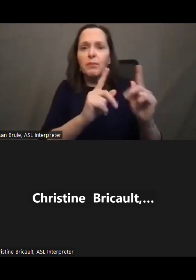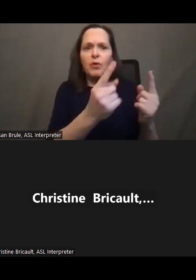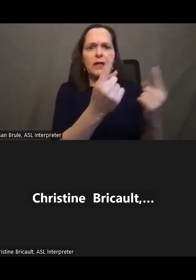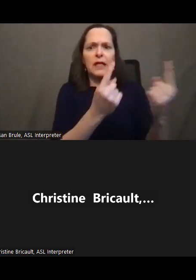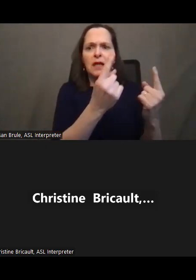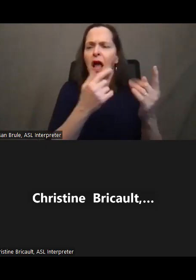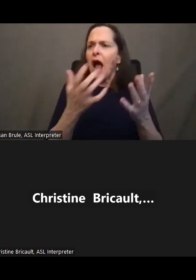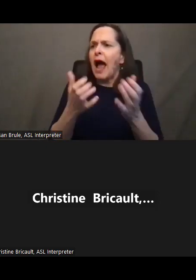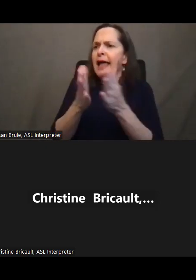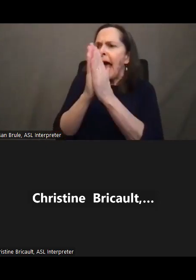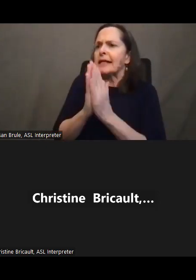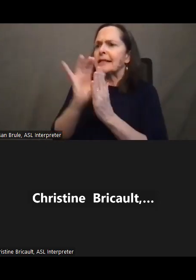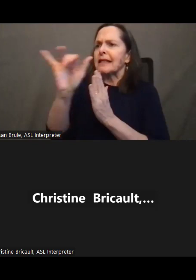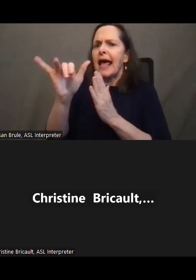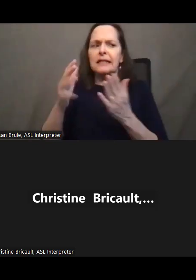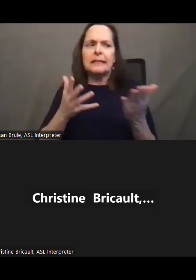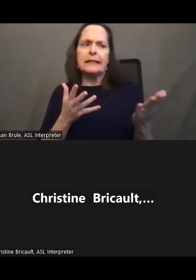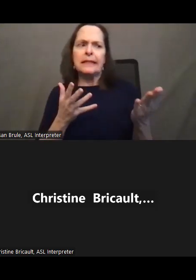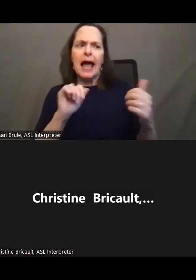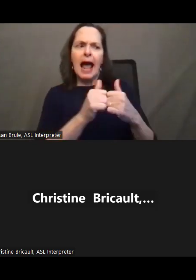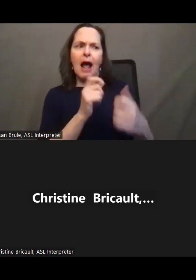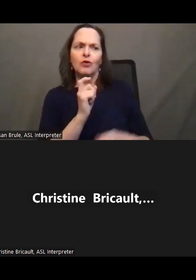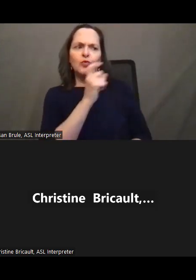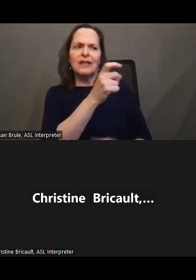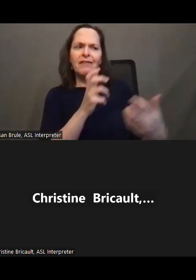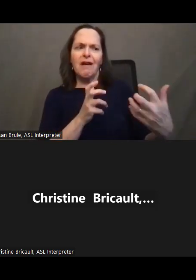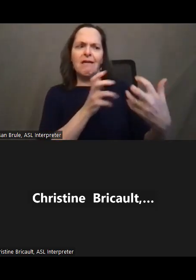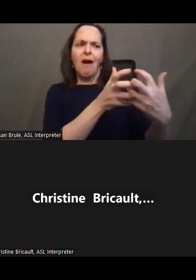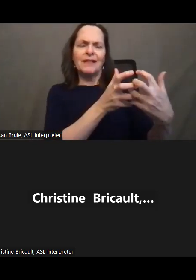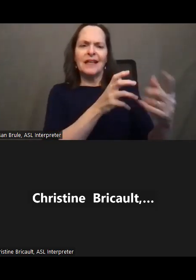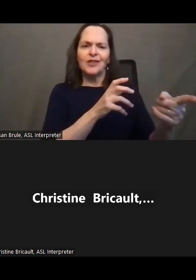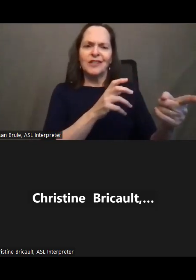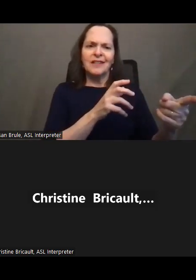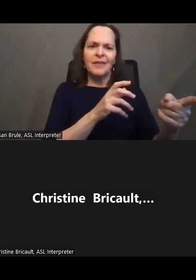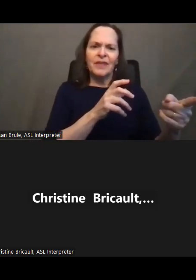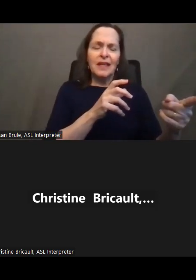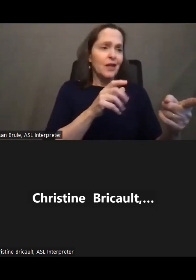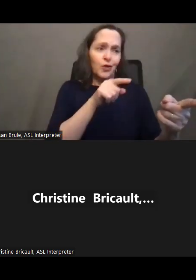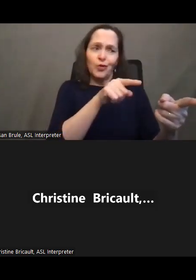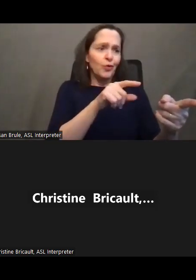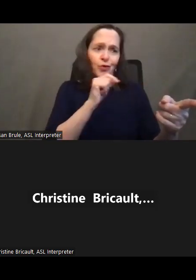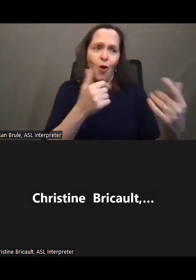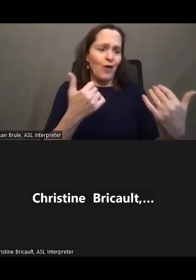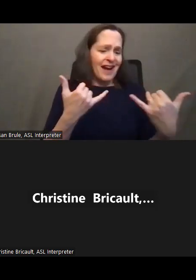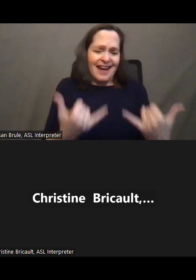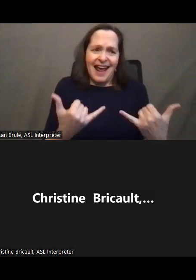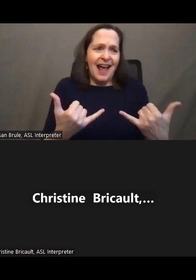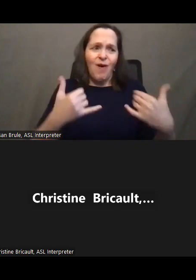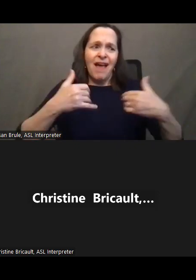you may not have to grant that request if they don't currently have an impairment that requires accommodating.